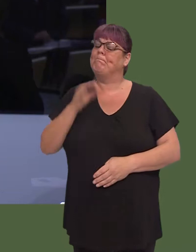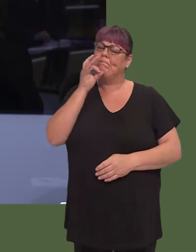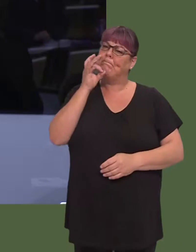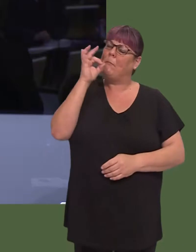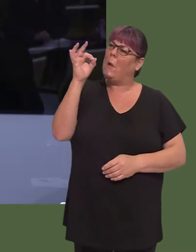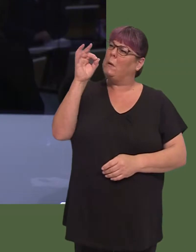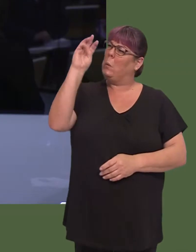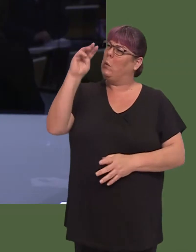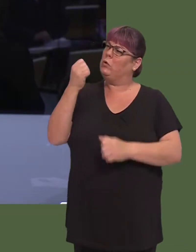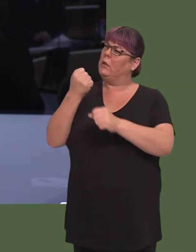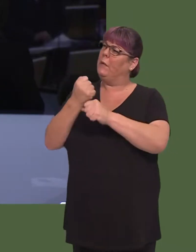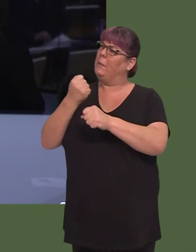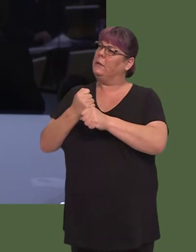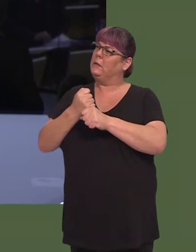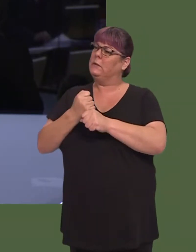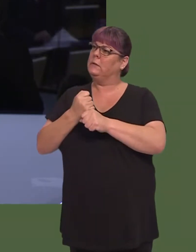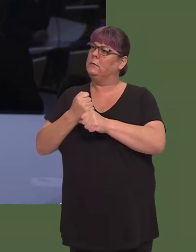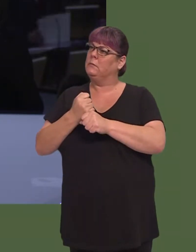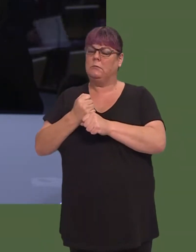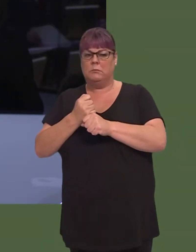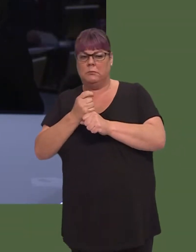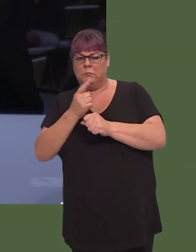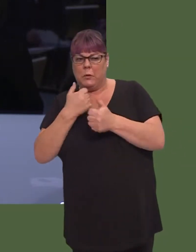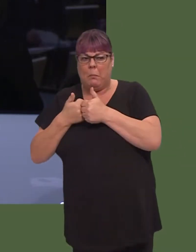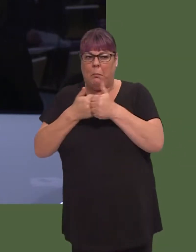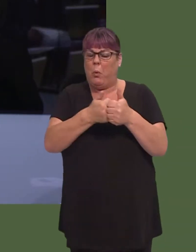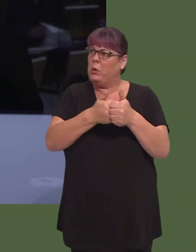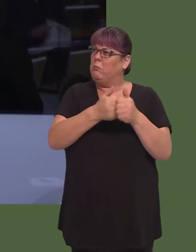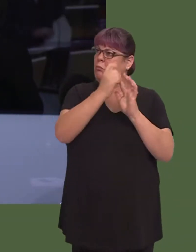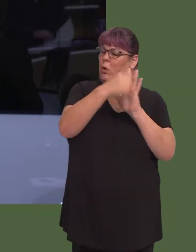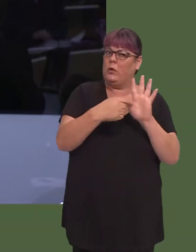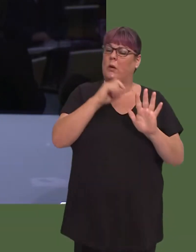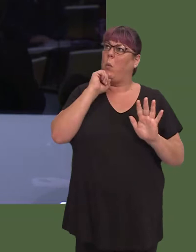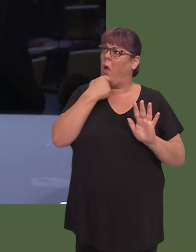HEFCW over the next few years, including £6 million in 2017-18 to deal with the short-term